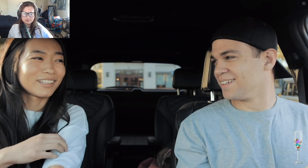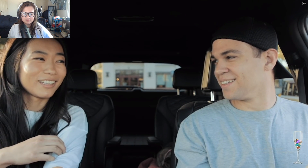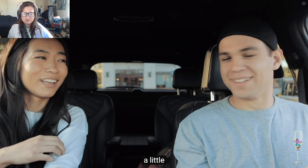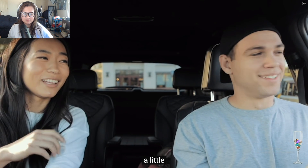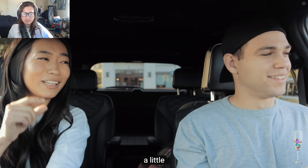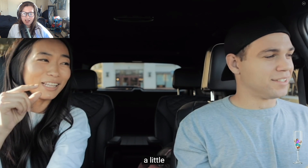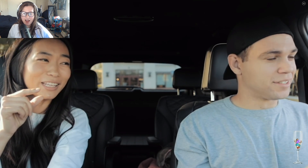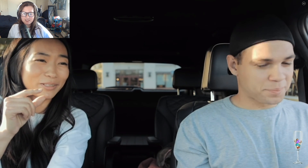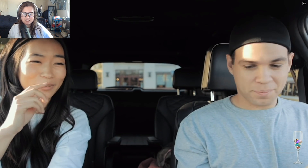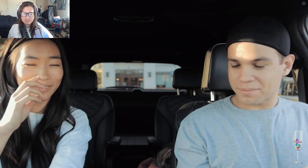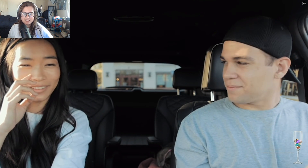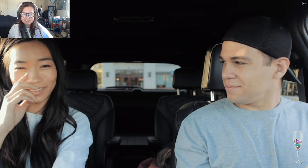Yes!